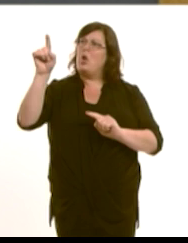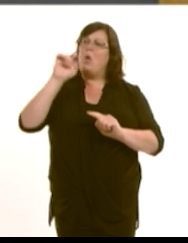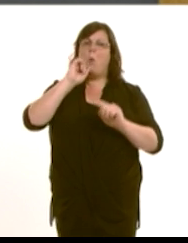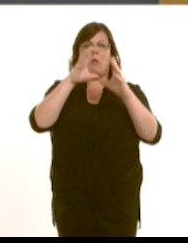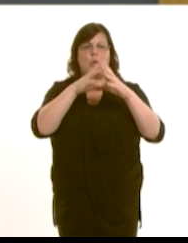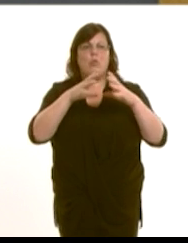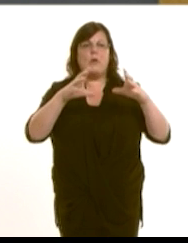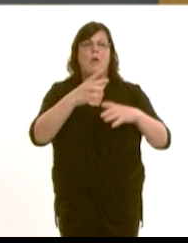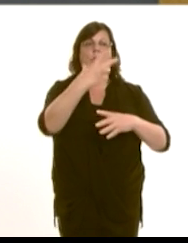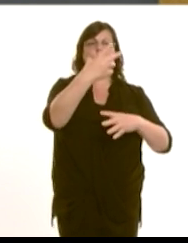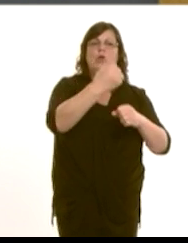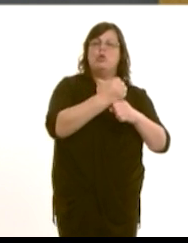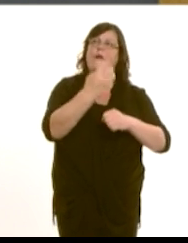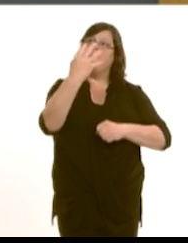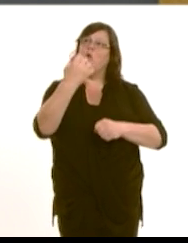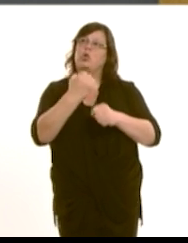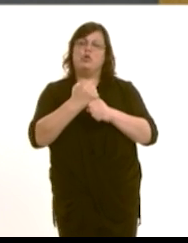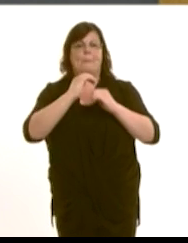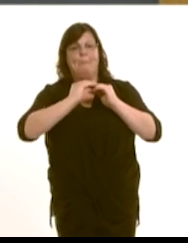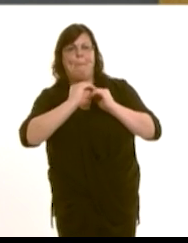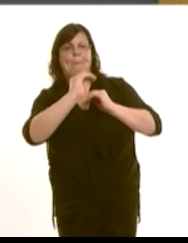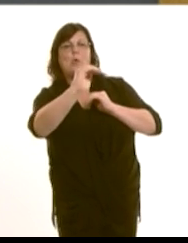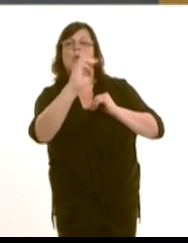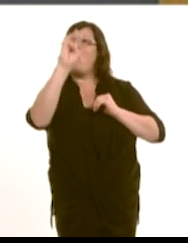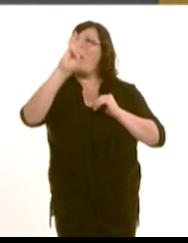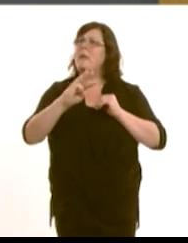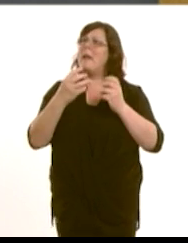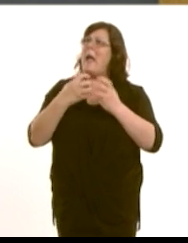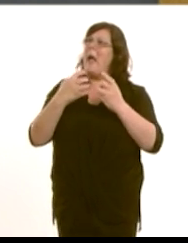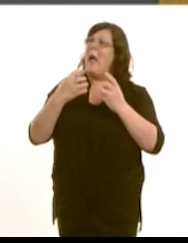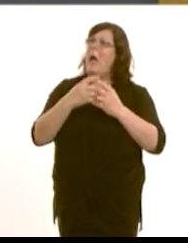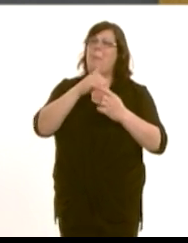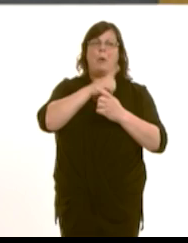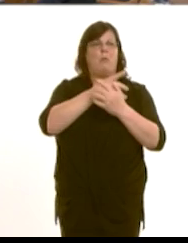and 4G pitches in Wales, thus reducing the number of games lost to bad weather throughout the winter.